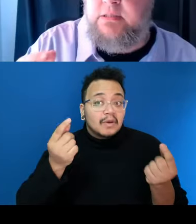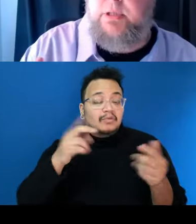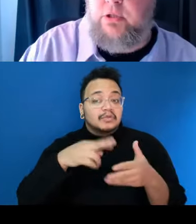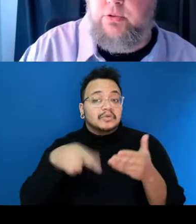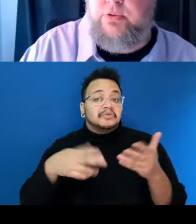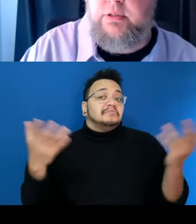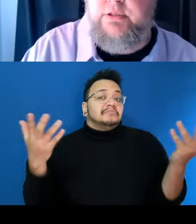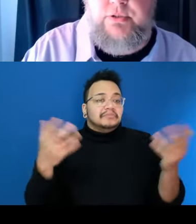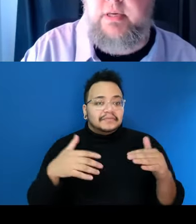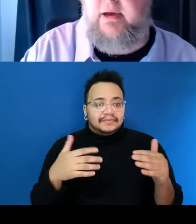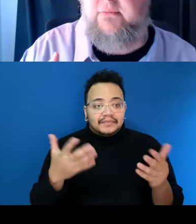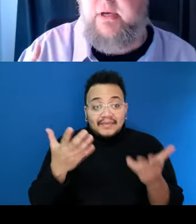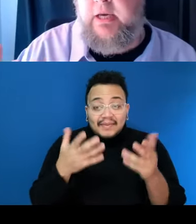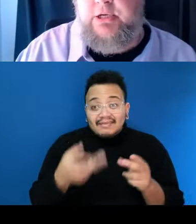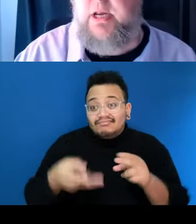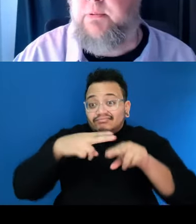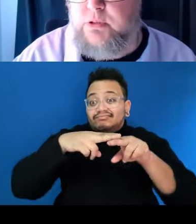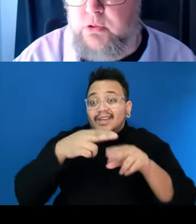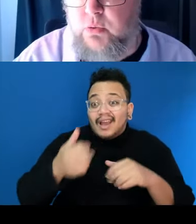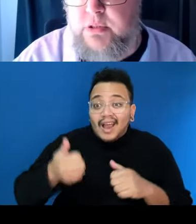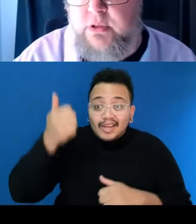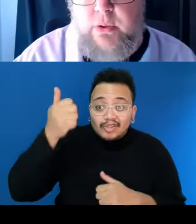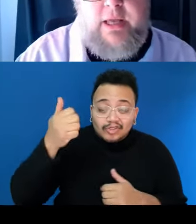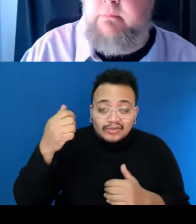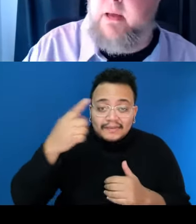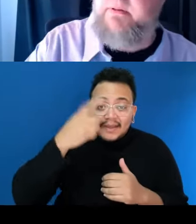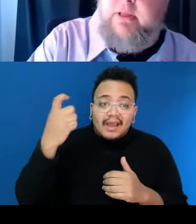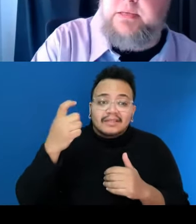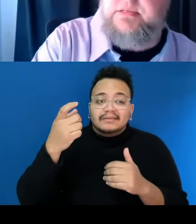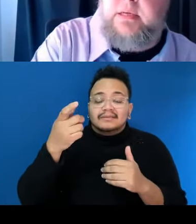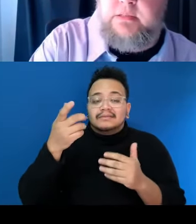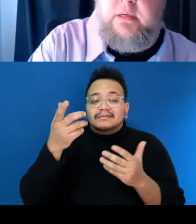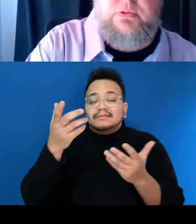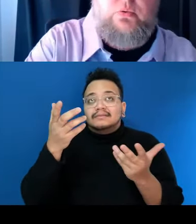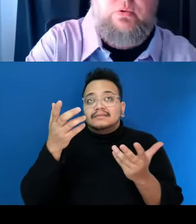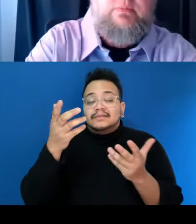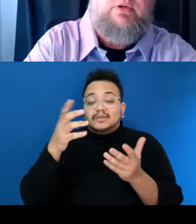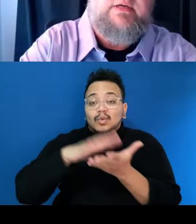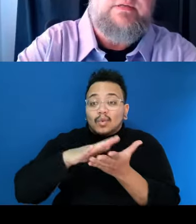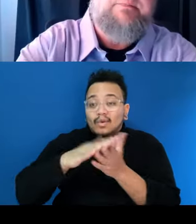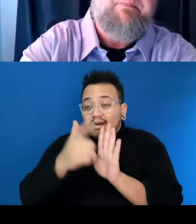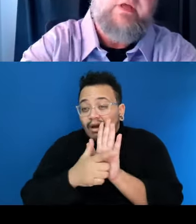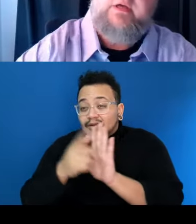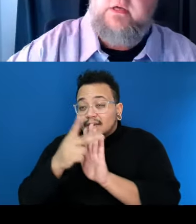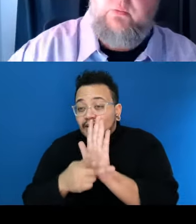that some of the cultural issues have shaped what schools are doing and it might be less in some school communities.